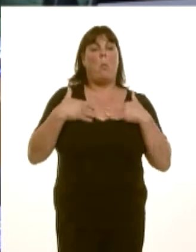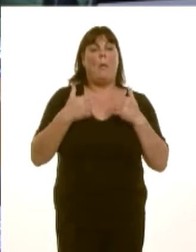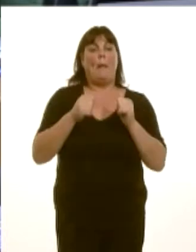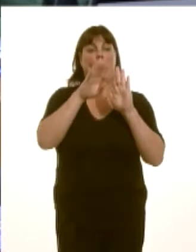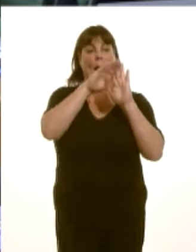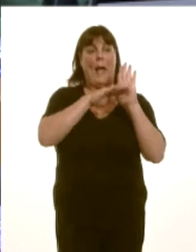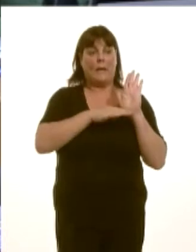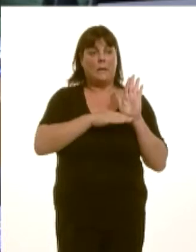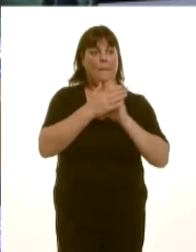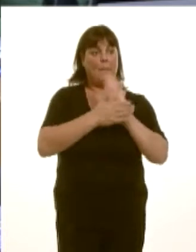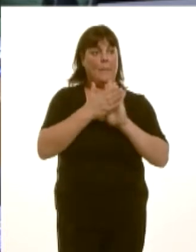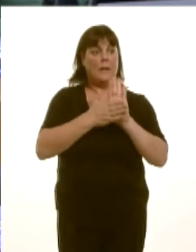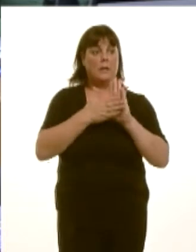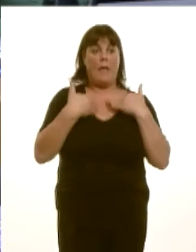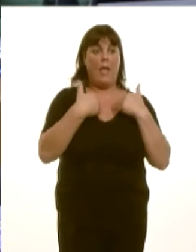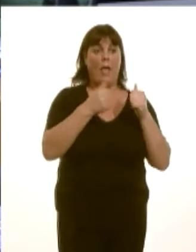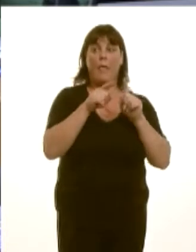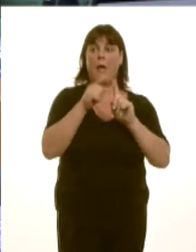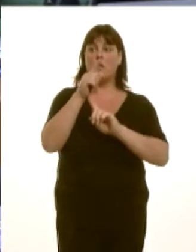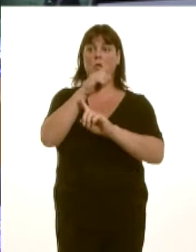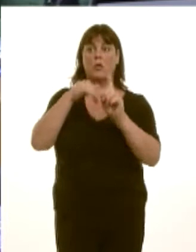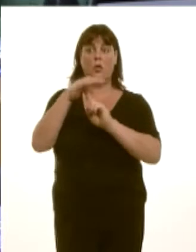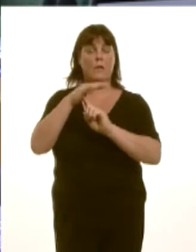more collaborative working between health and social services in order to reduce the